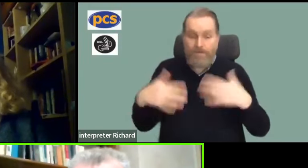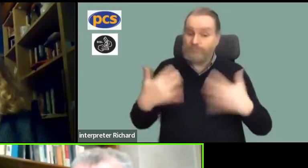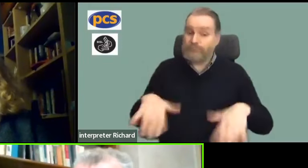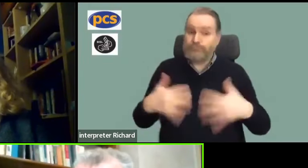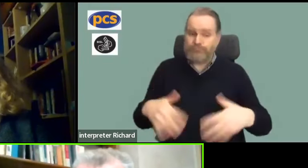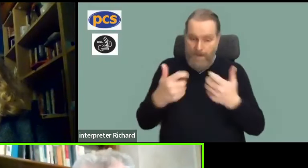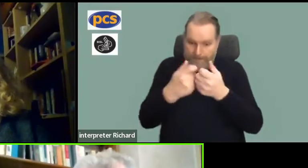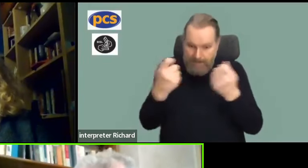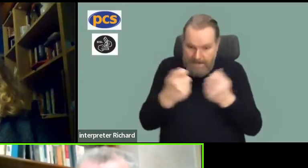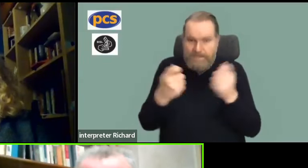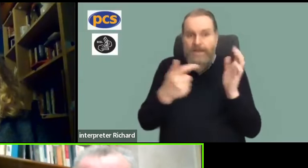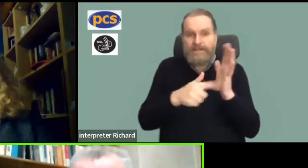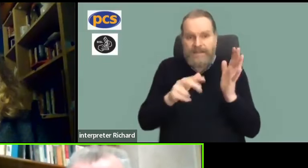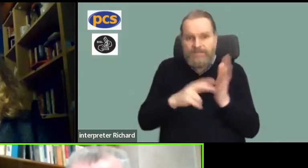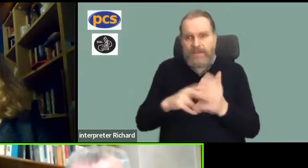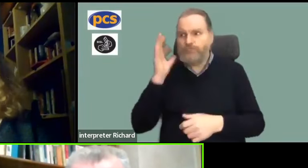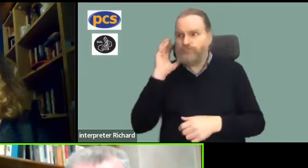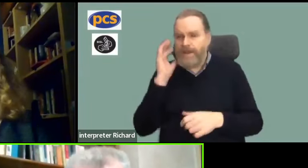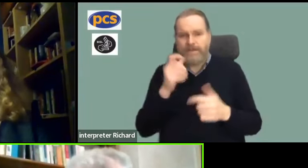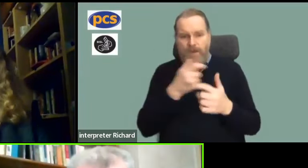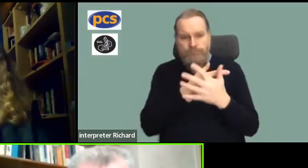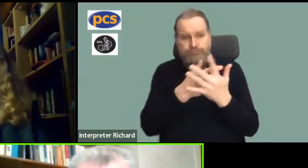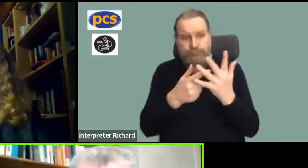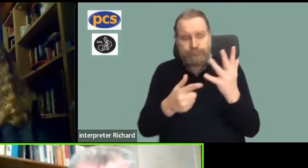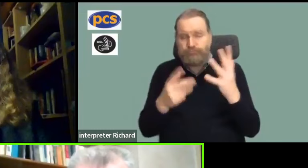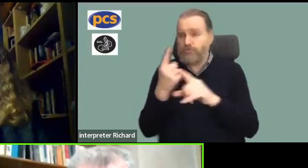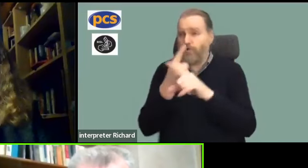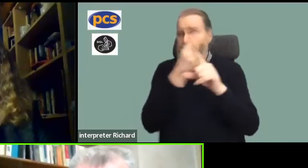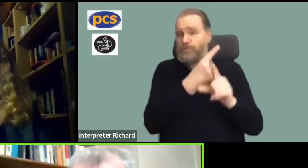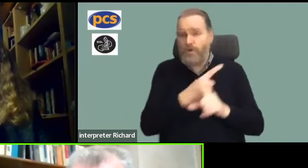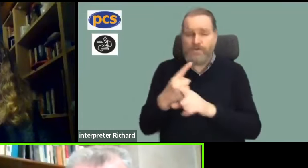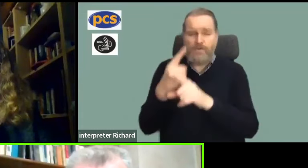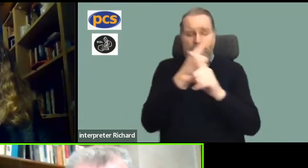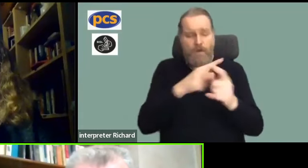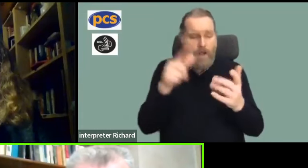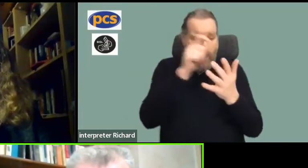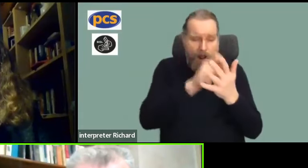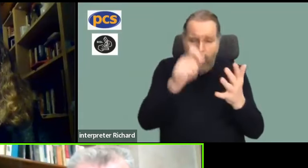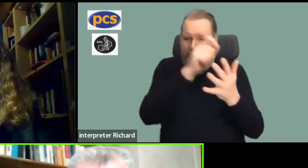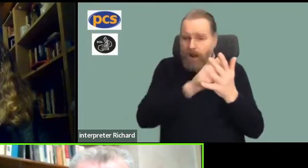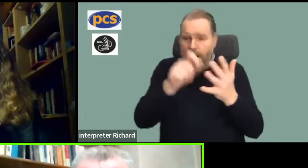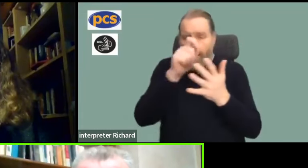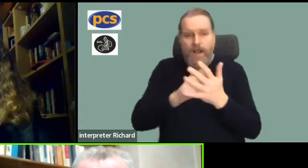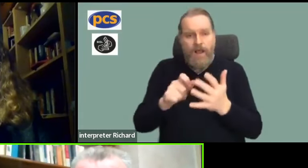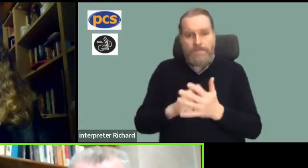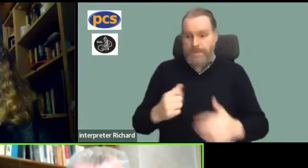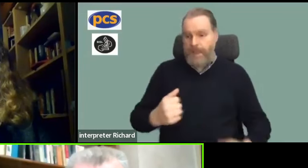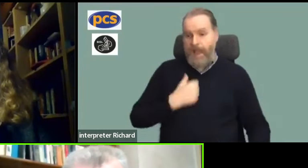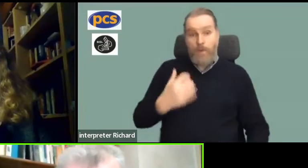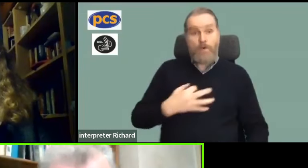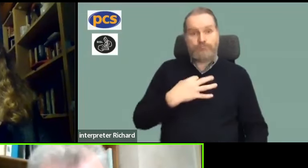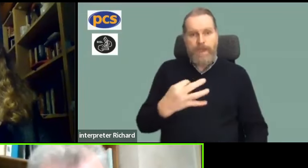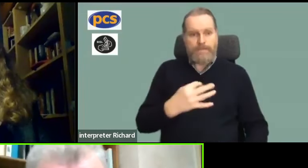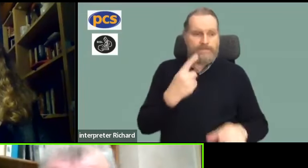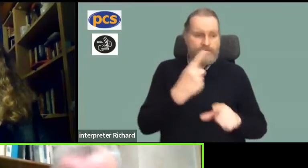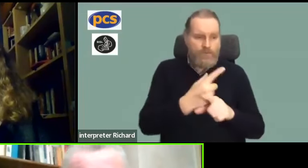coverage of the user on has had has Residented it's going right across Residented it's going right across the board with local reps speaking to the media